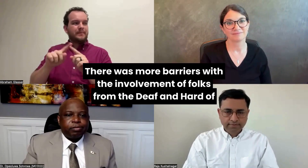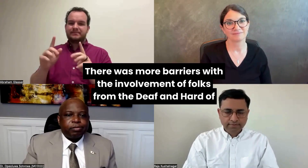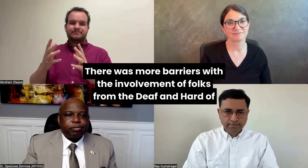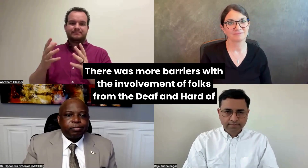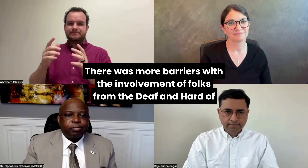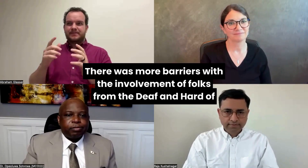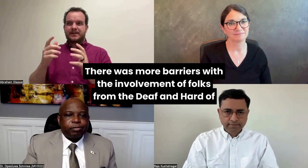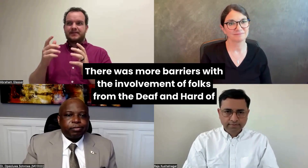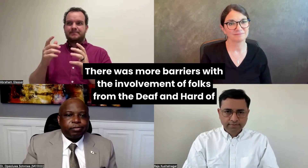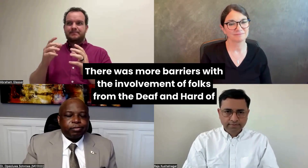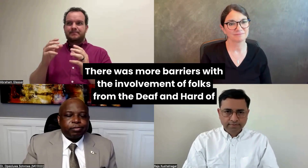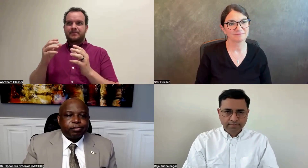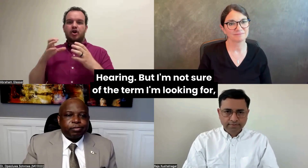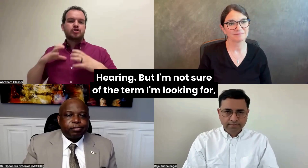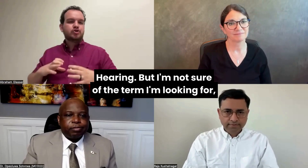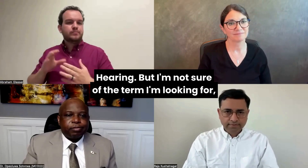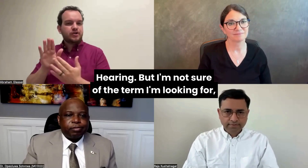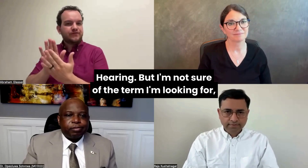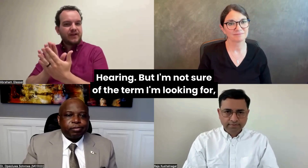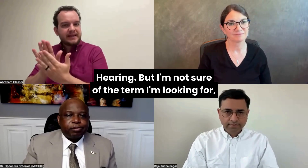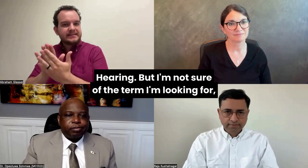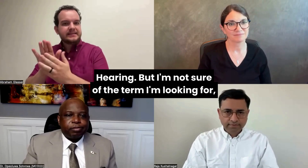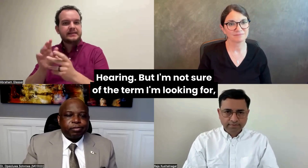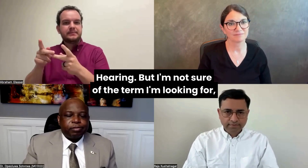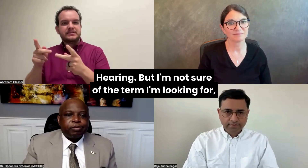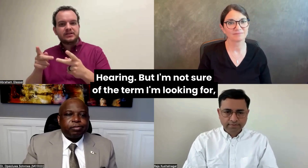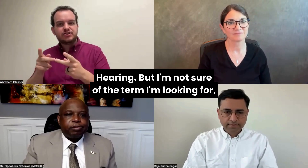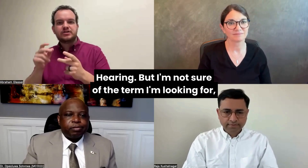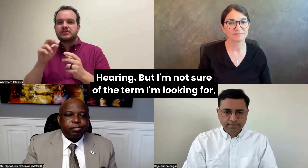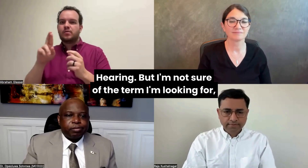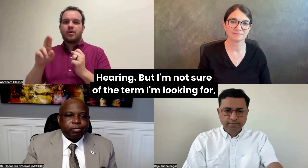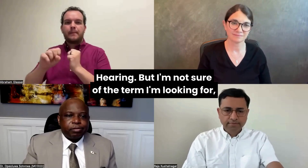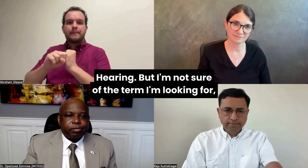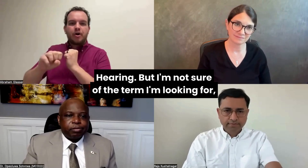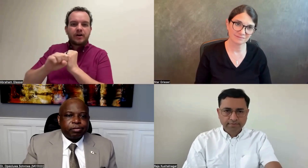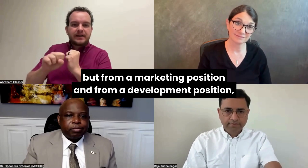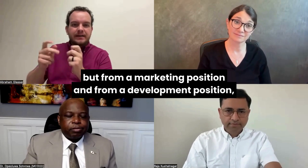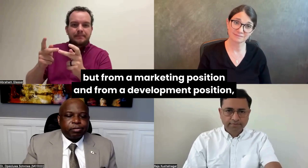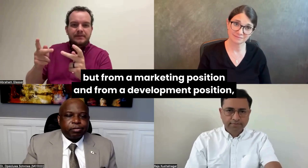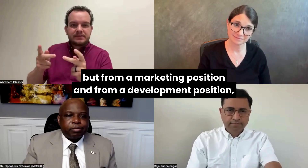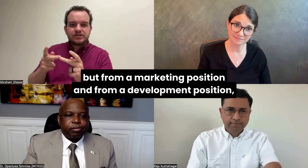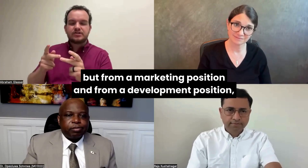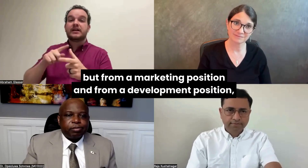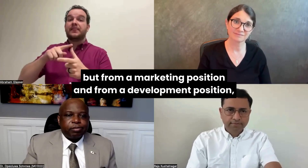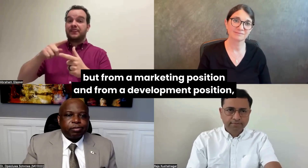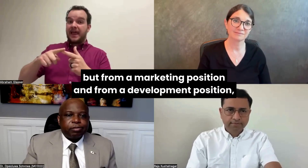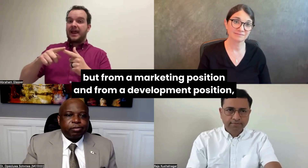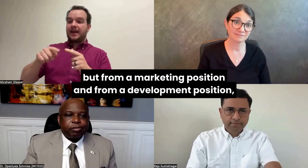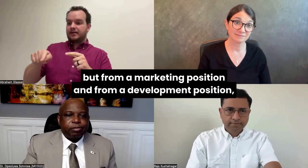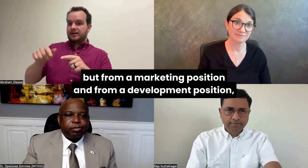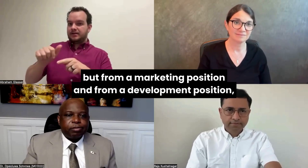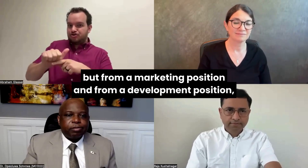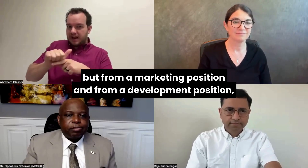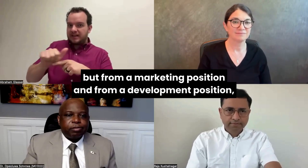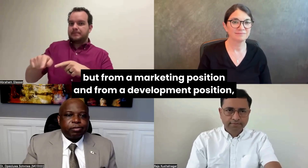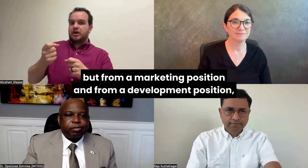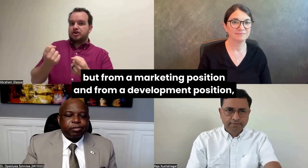Hearing. But I'm not sure of the term I'm looking for, but from a marketing position and from a development position,